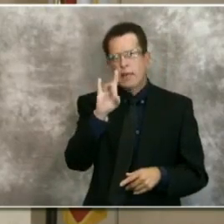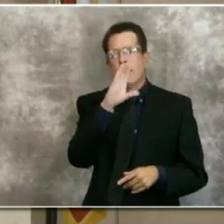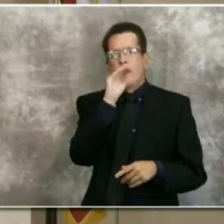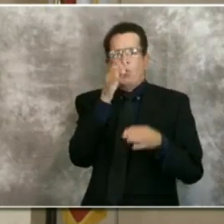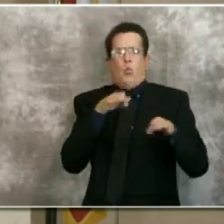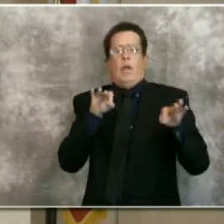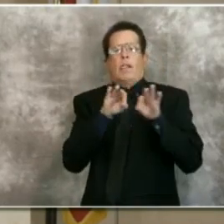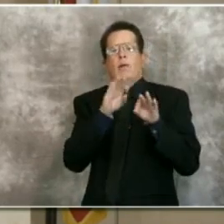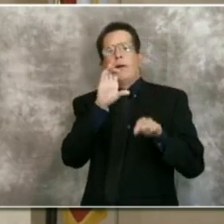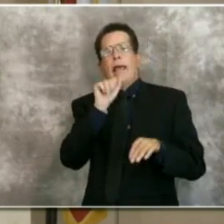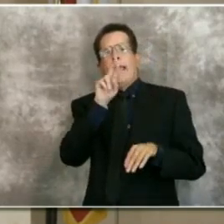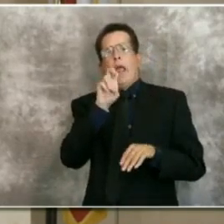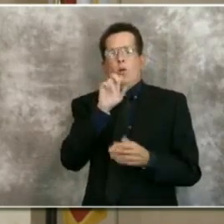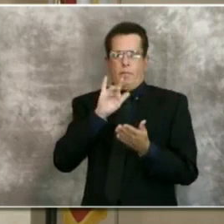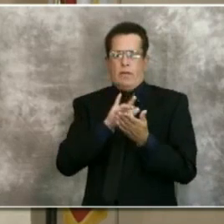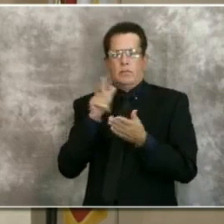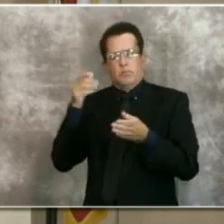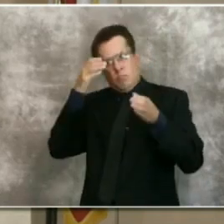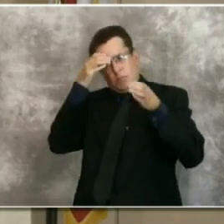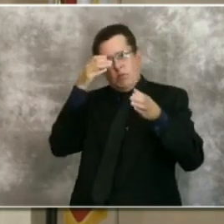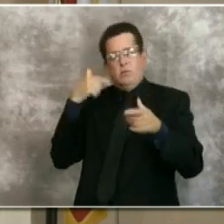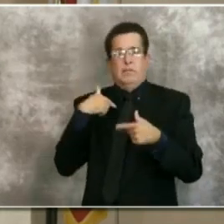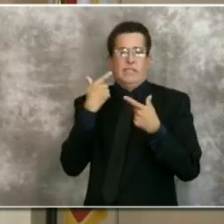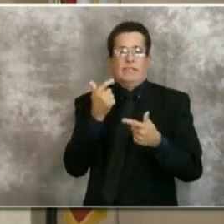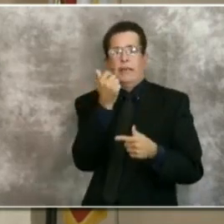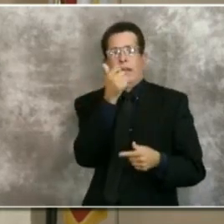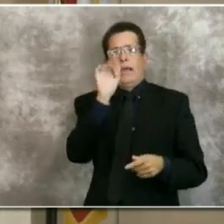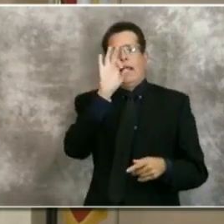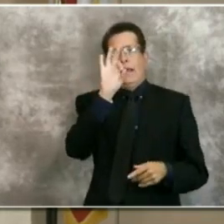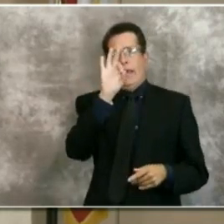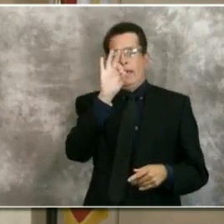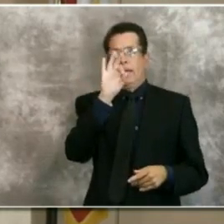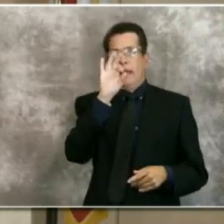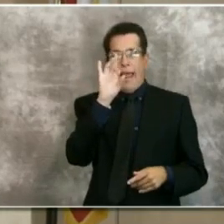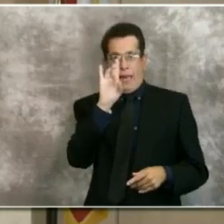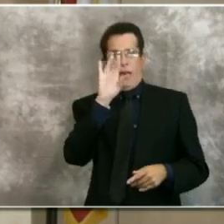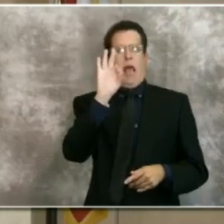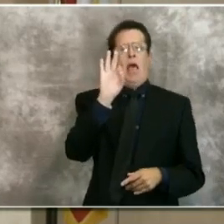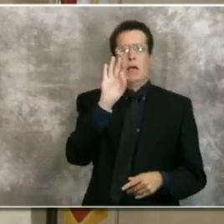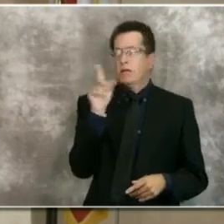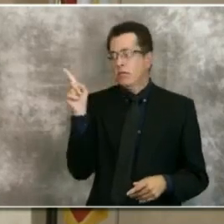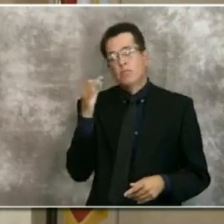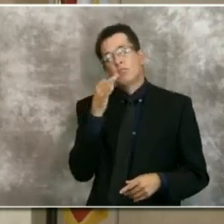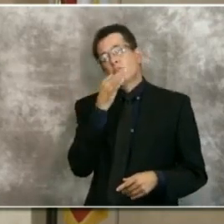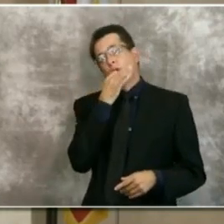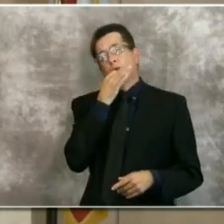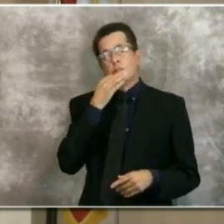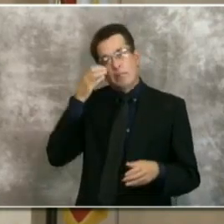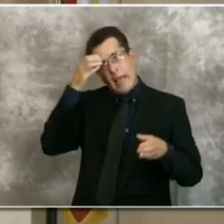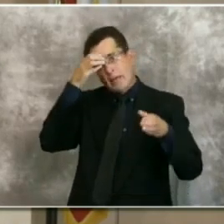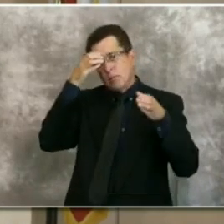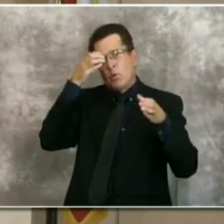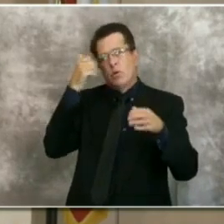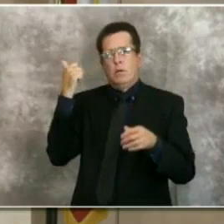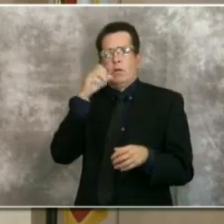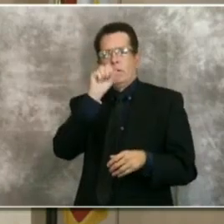CERTIFIED IN PULMONARY MEDICINE IN 1988. AND A BOARD CERTIFIED IN CRITICAL CARE